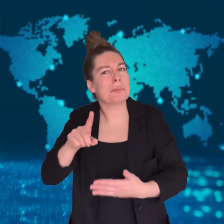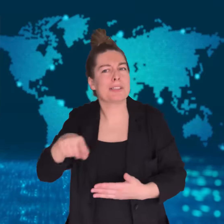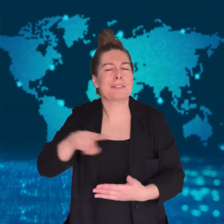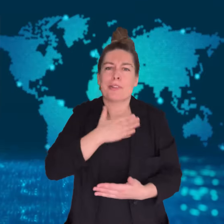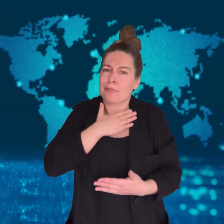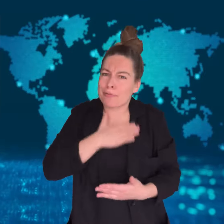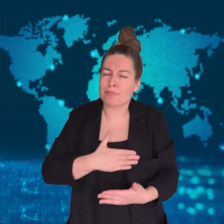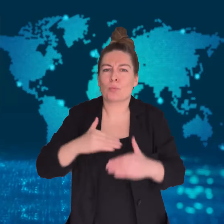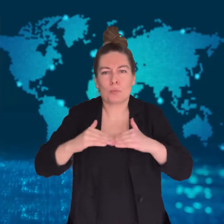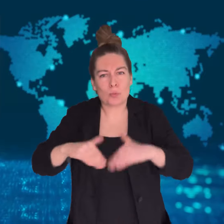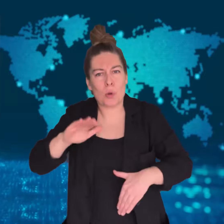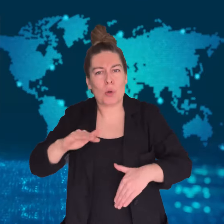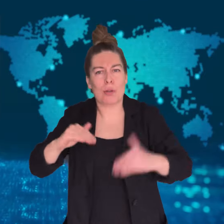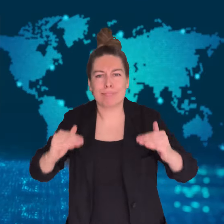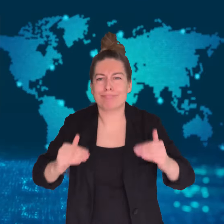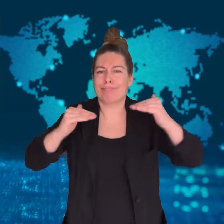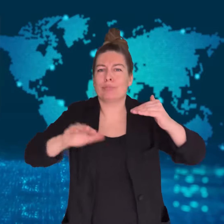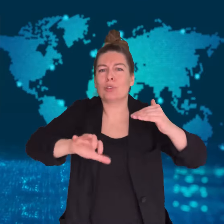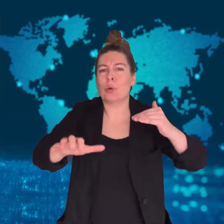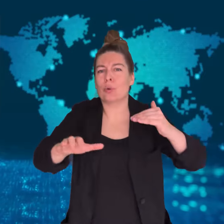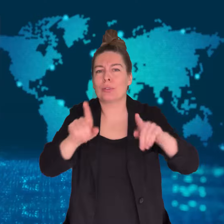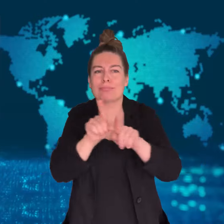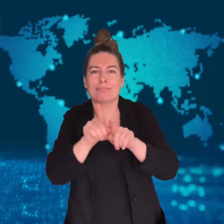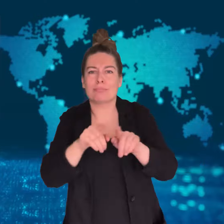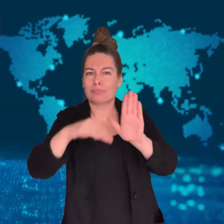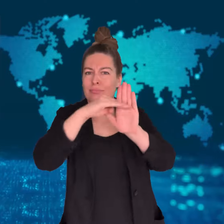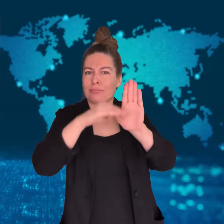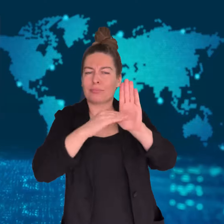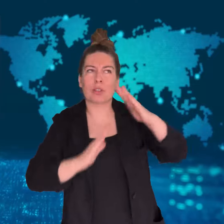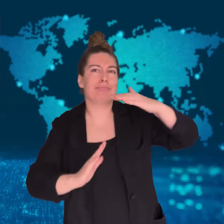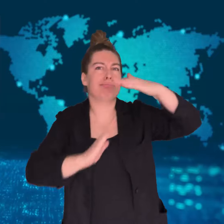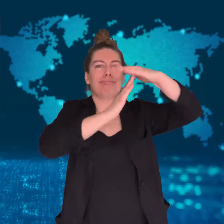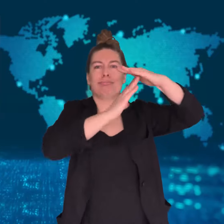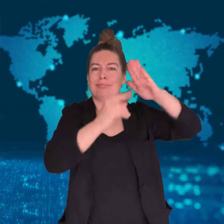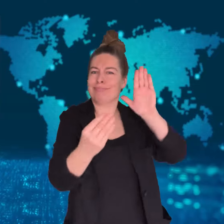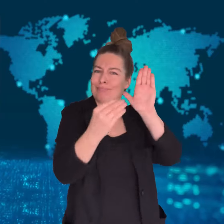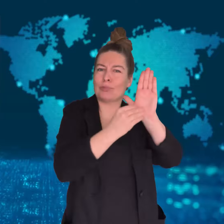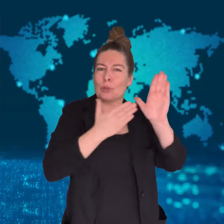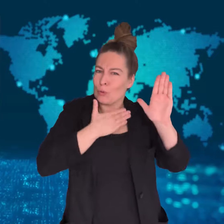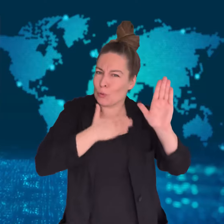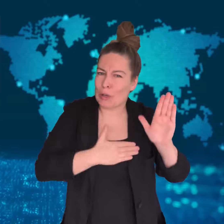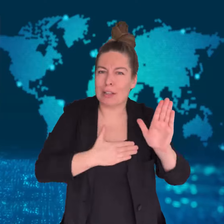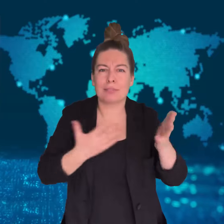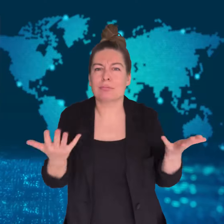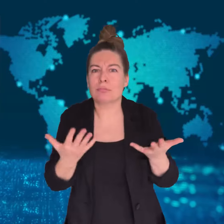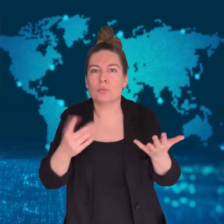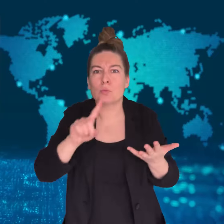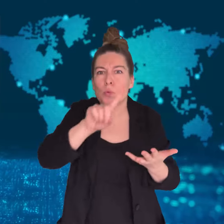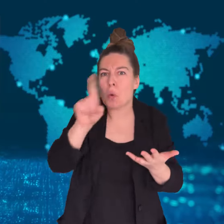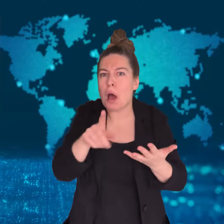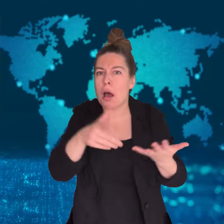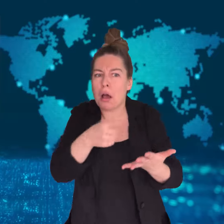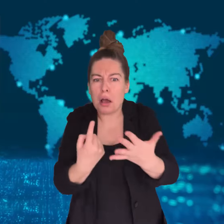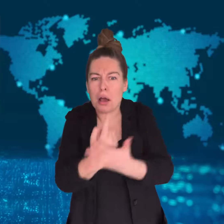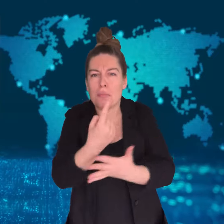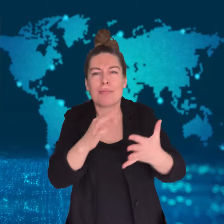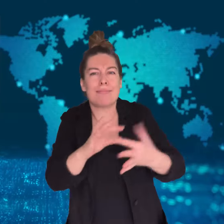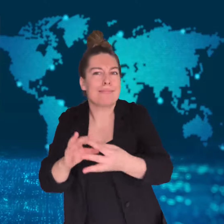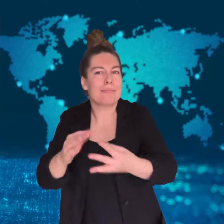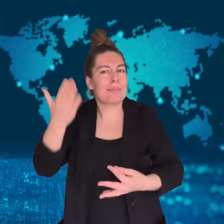Women in the country have had a legal right to abortion since a law was passed in 1974,